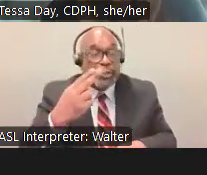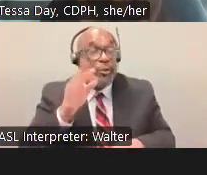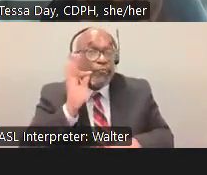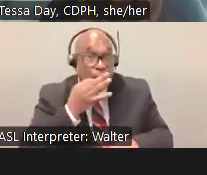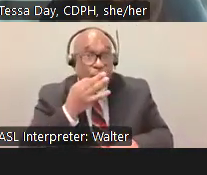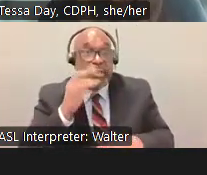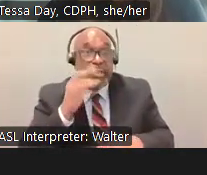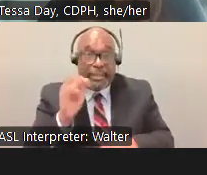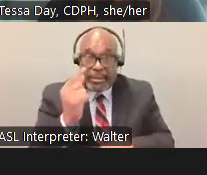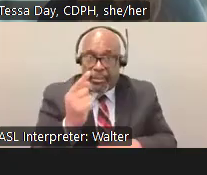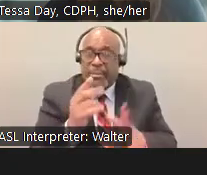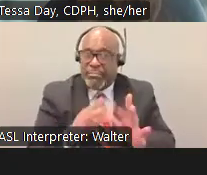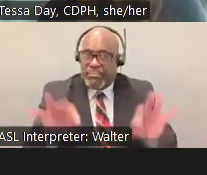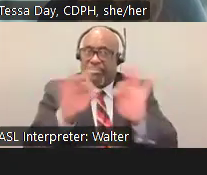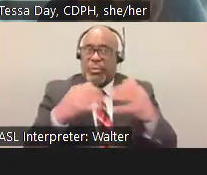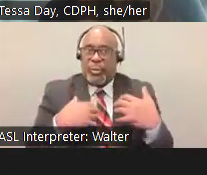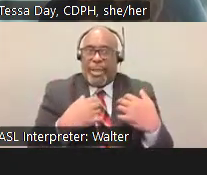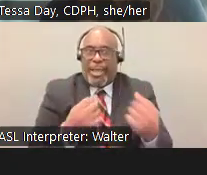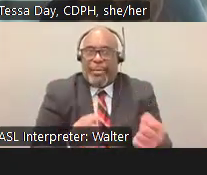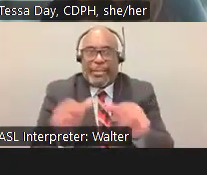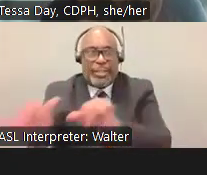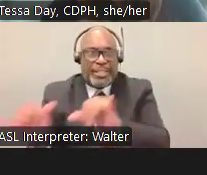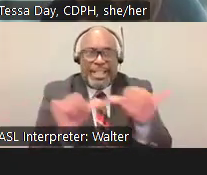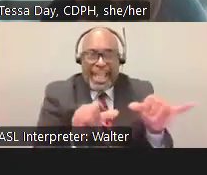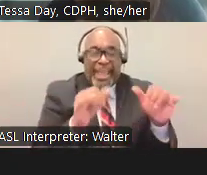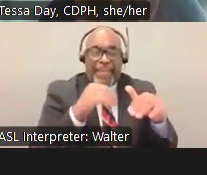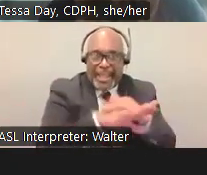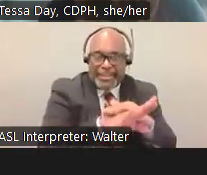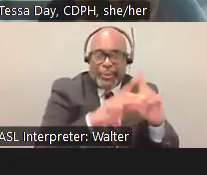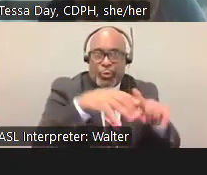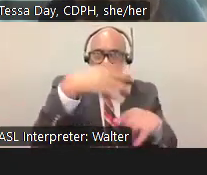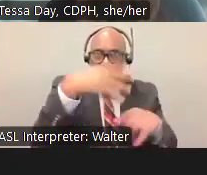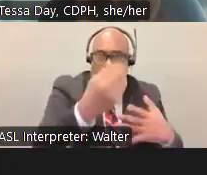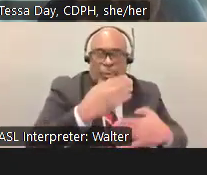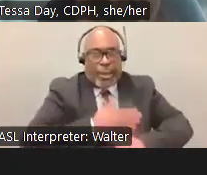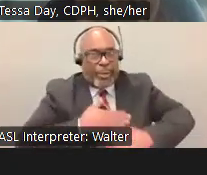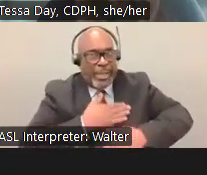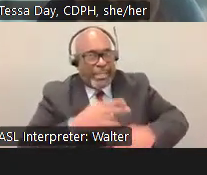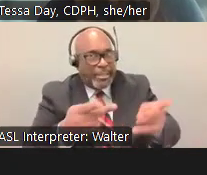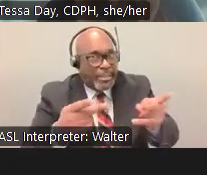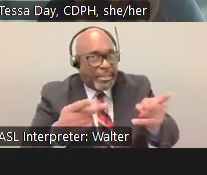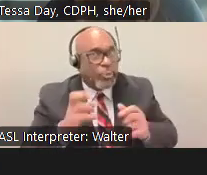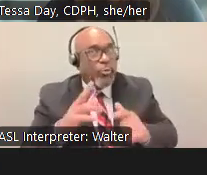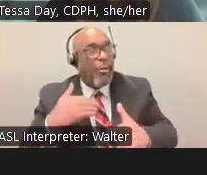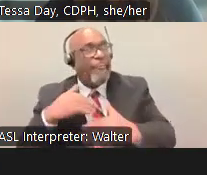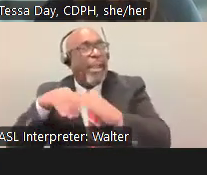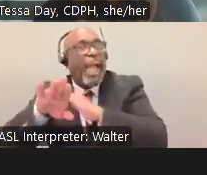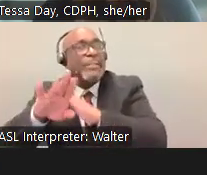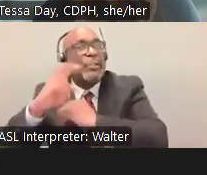13:33:59 just as much as having access to 13:34:00 outdoor recreation spaces or 13:34:02 having access to a transit stop.